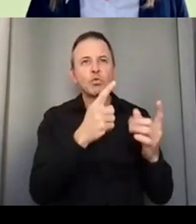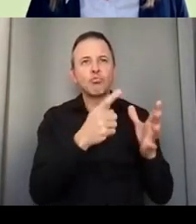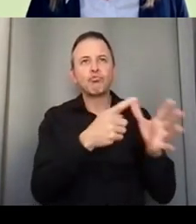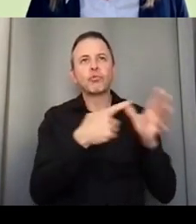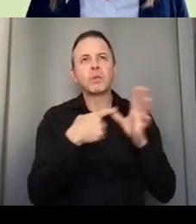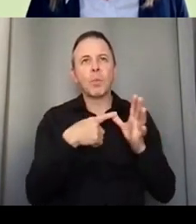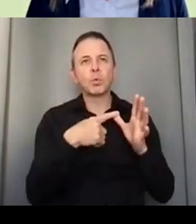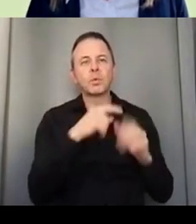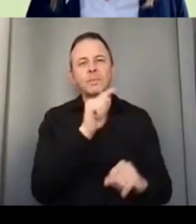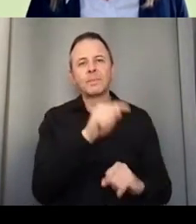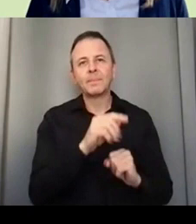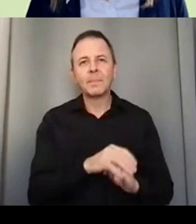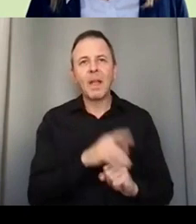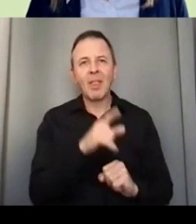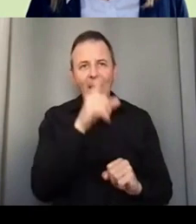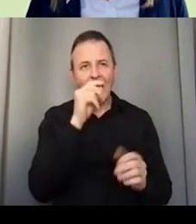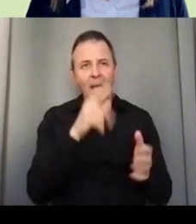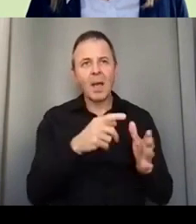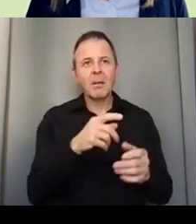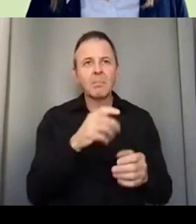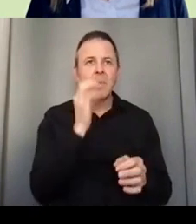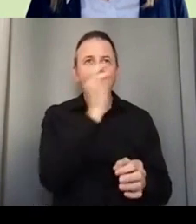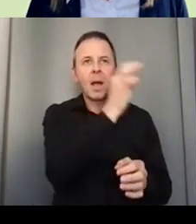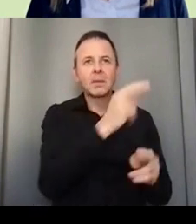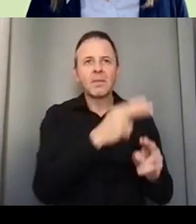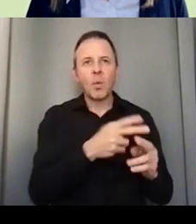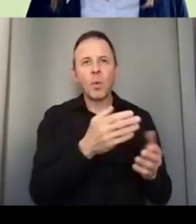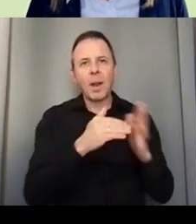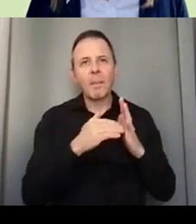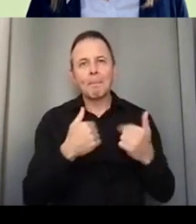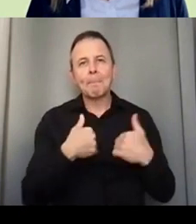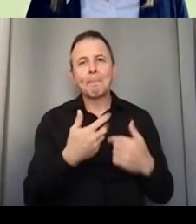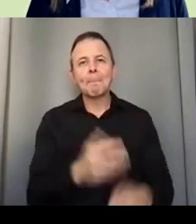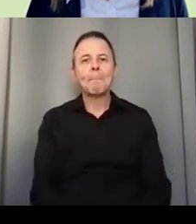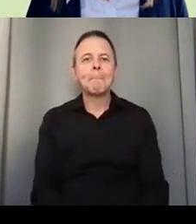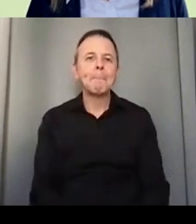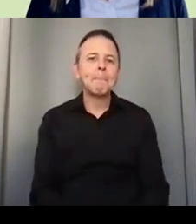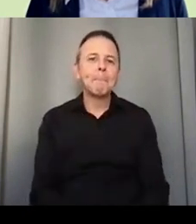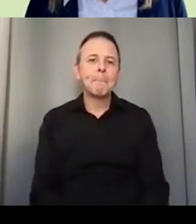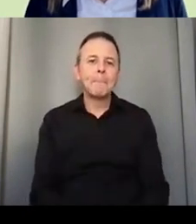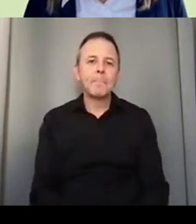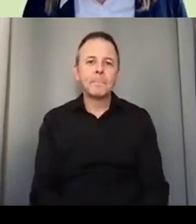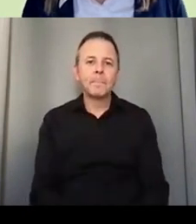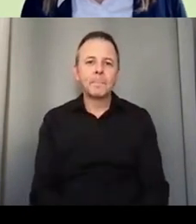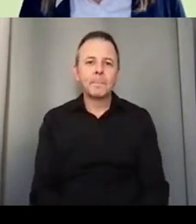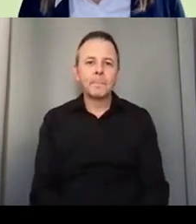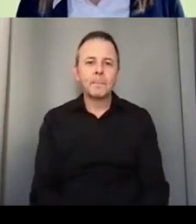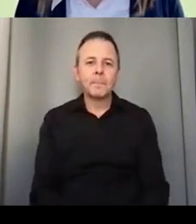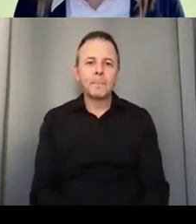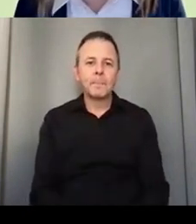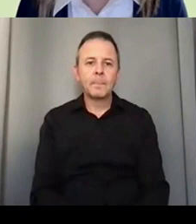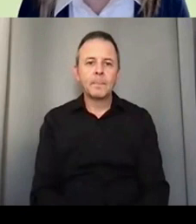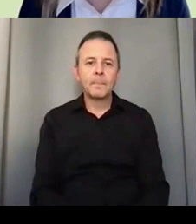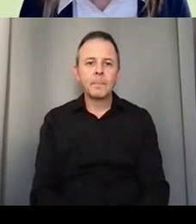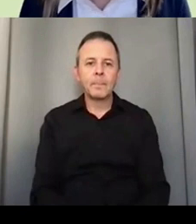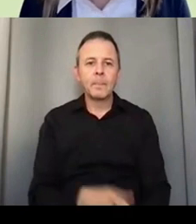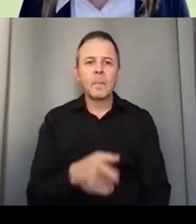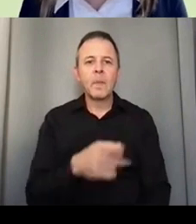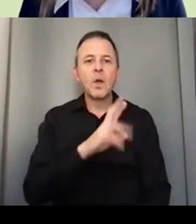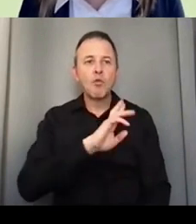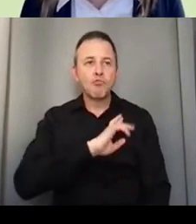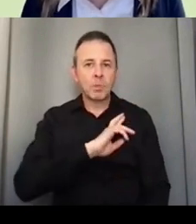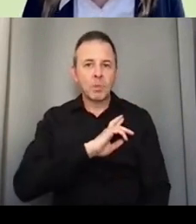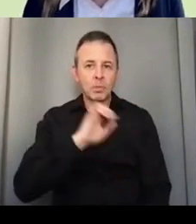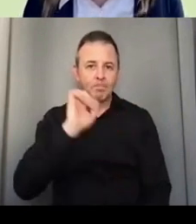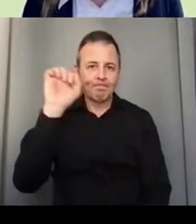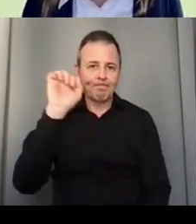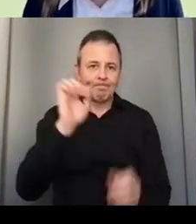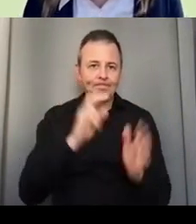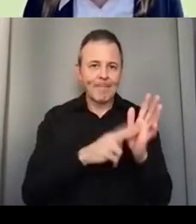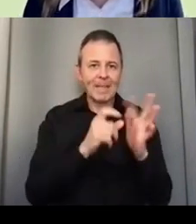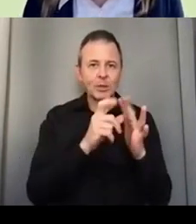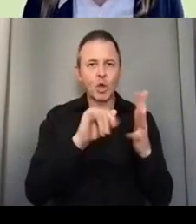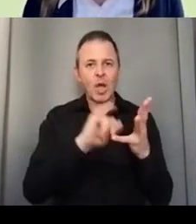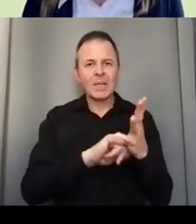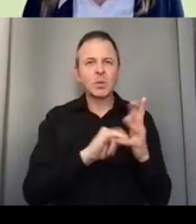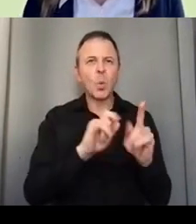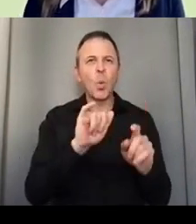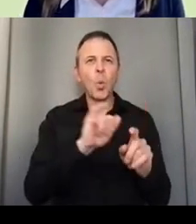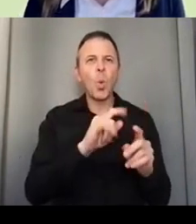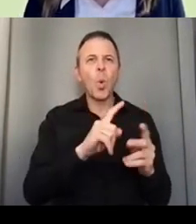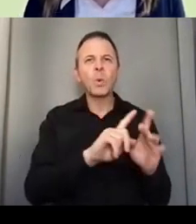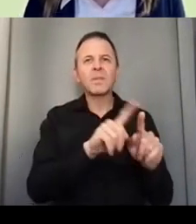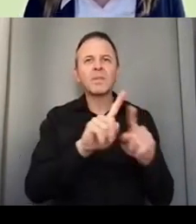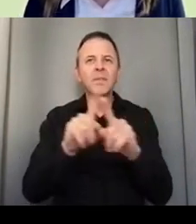you the responsibility of the NDIS or other service systems so NDIS is not a